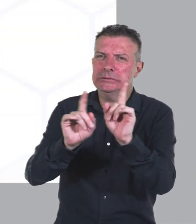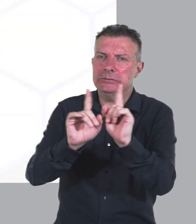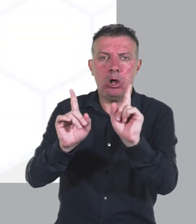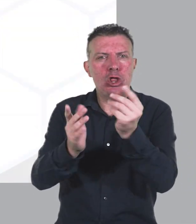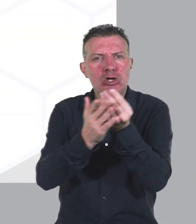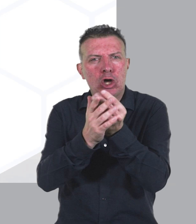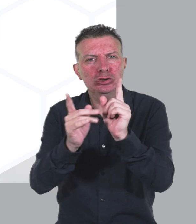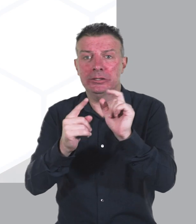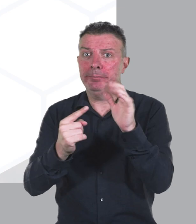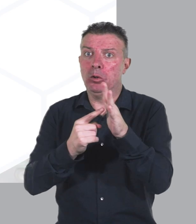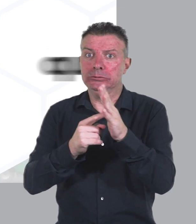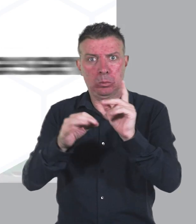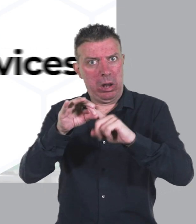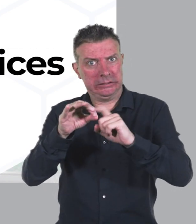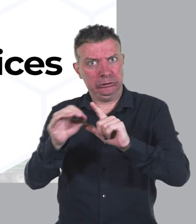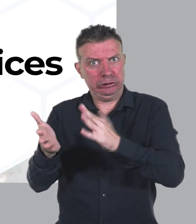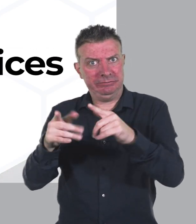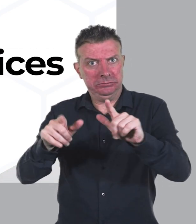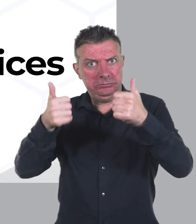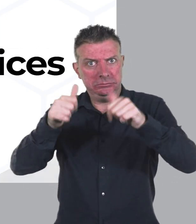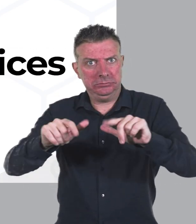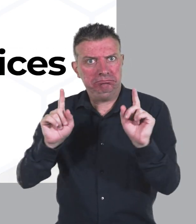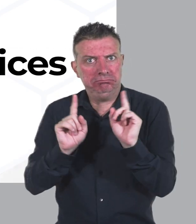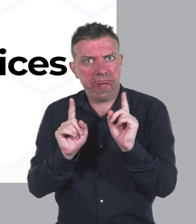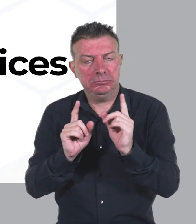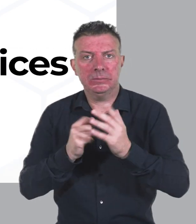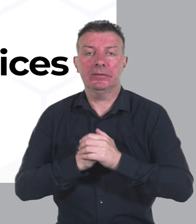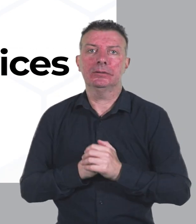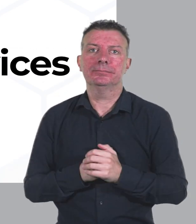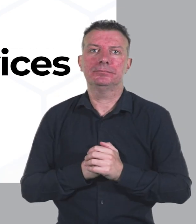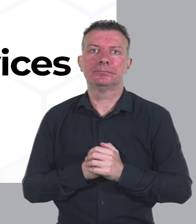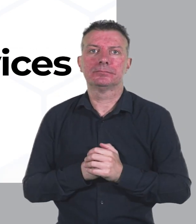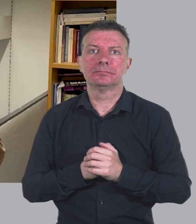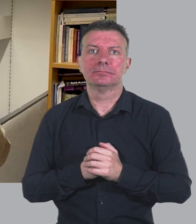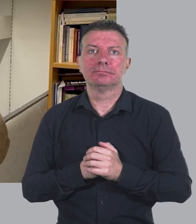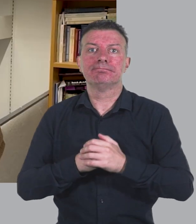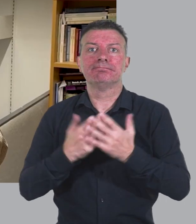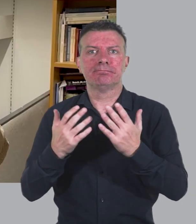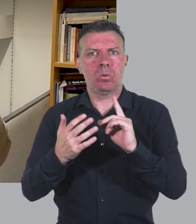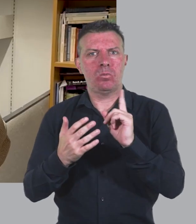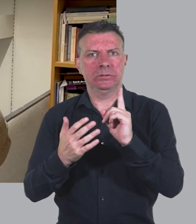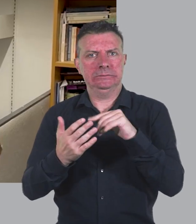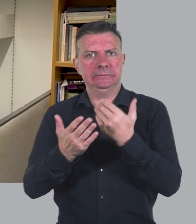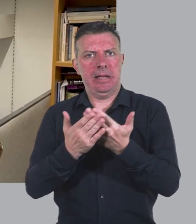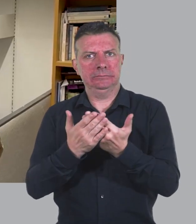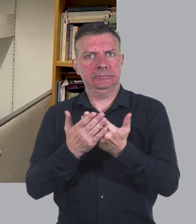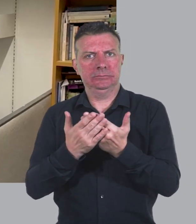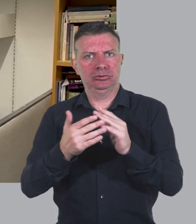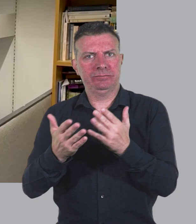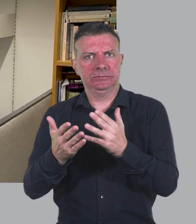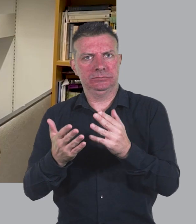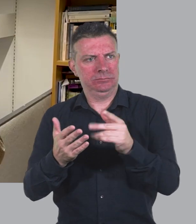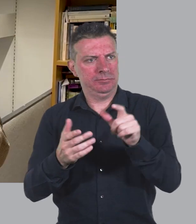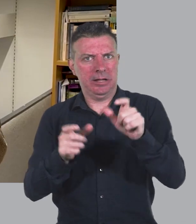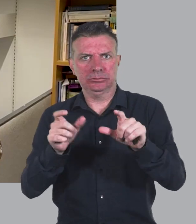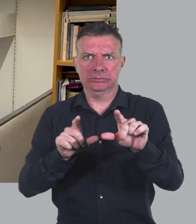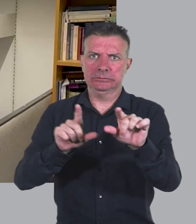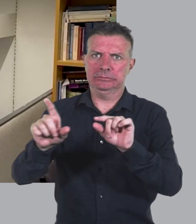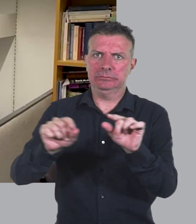and most importantly, the quality of those services? And what is the demand on the services that patients select?